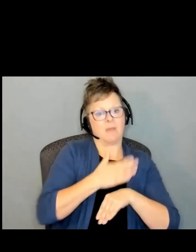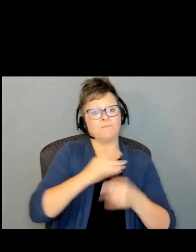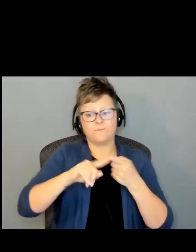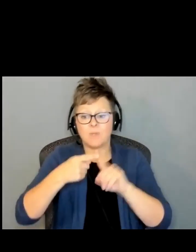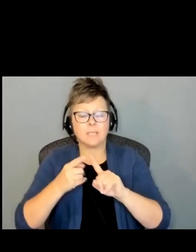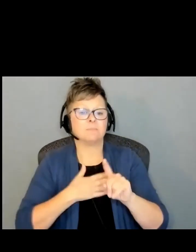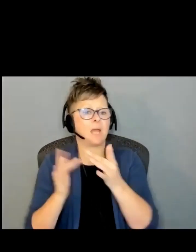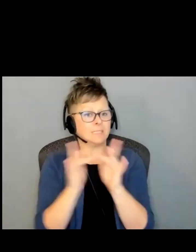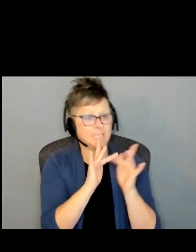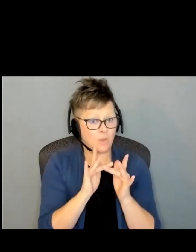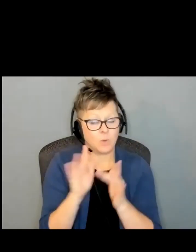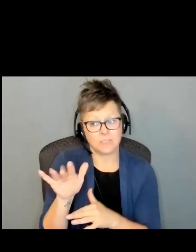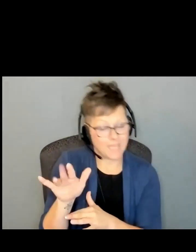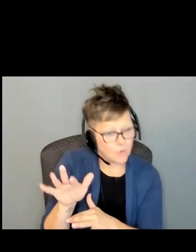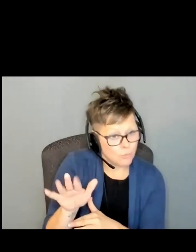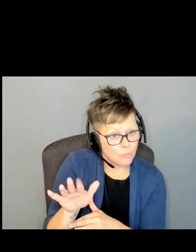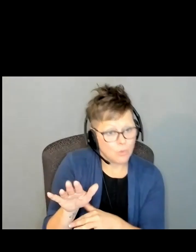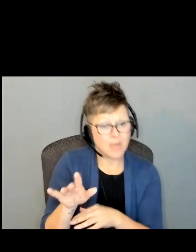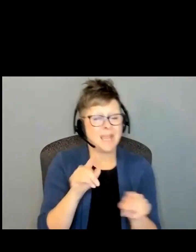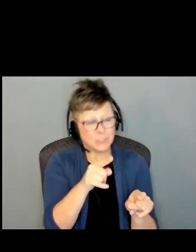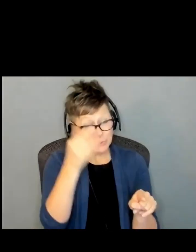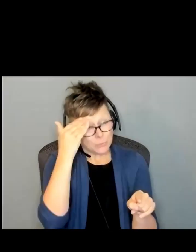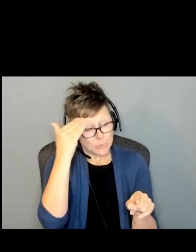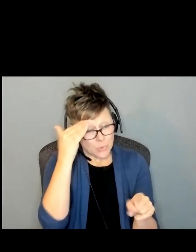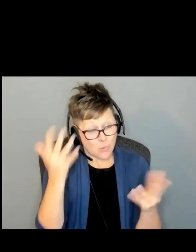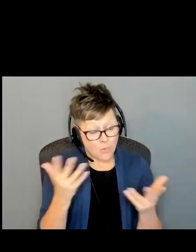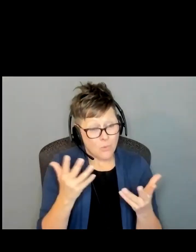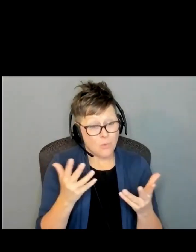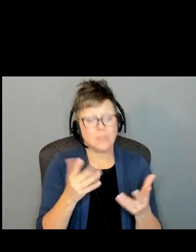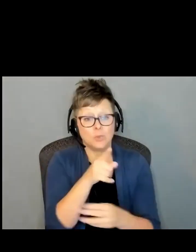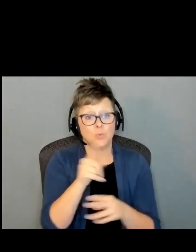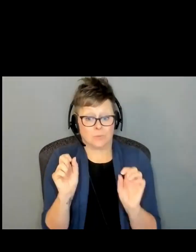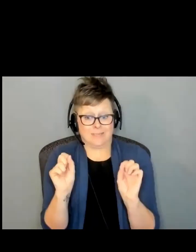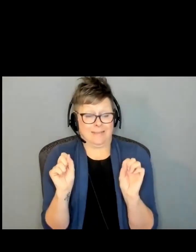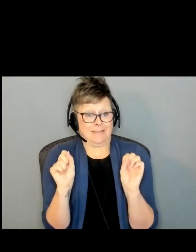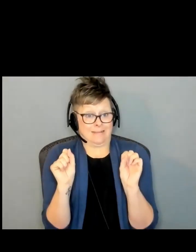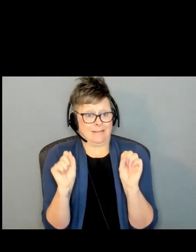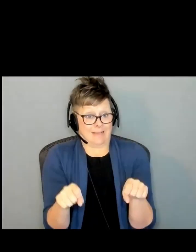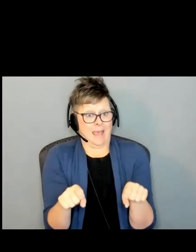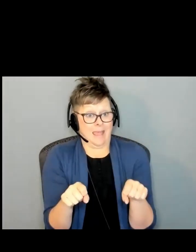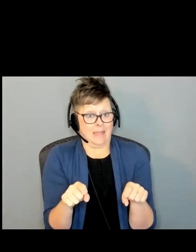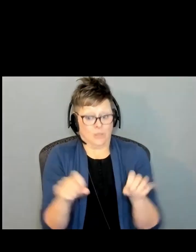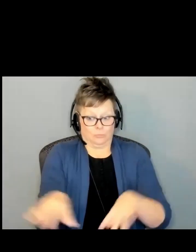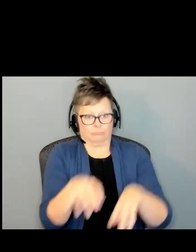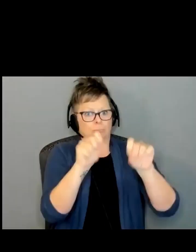Did you know that it is something that could be done without having to break the bank of